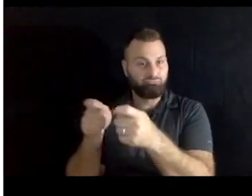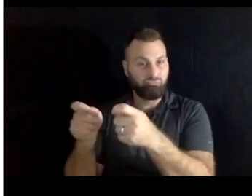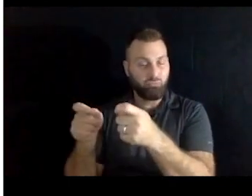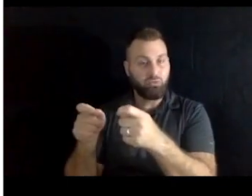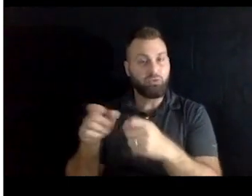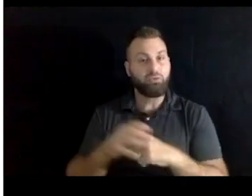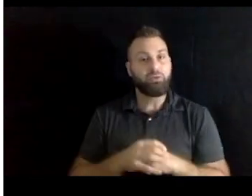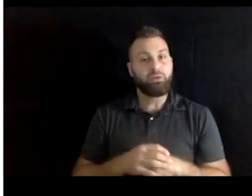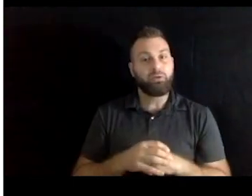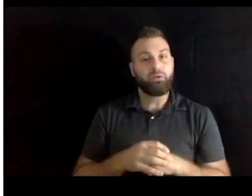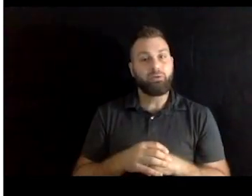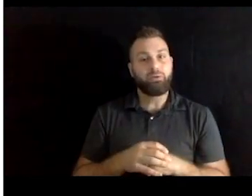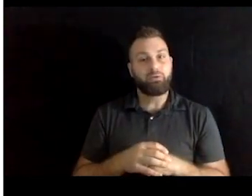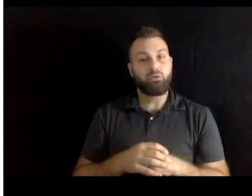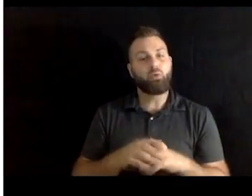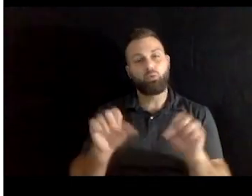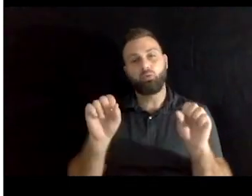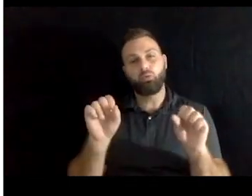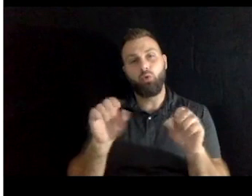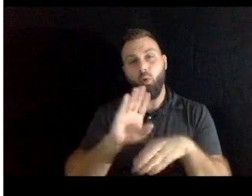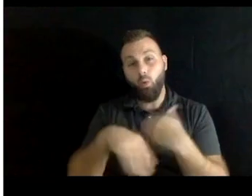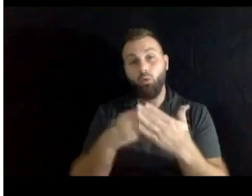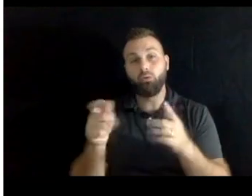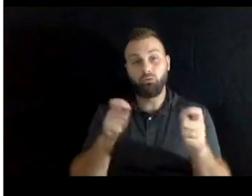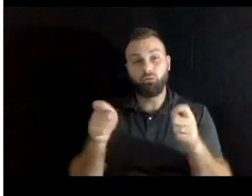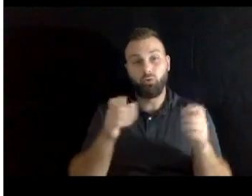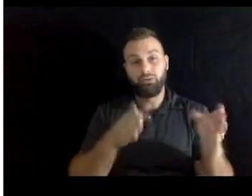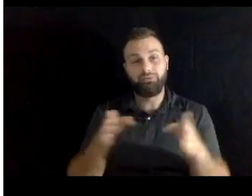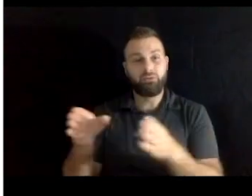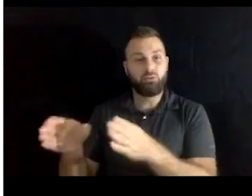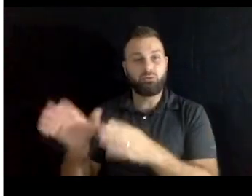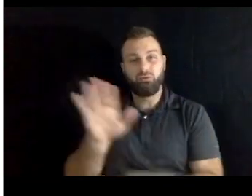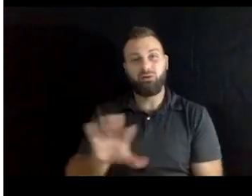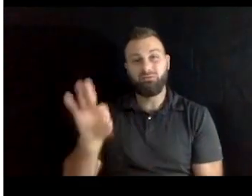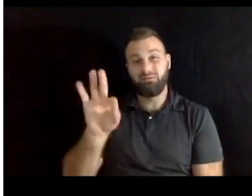included all the control individuals were like over 900,000 that you